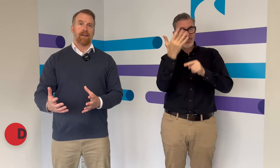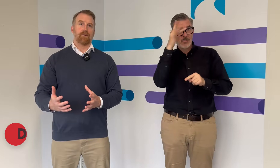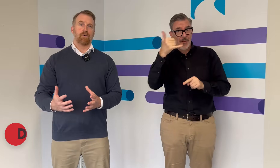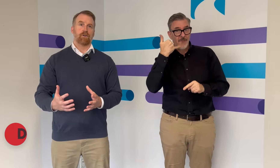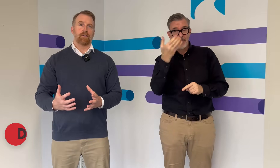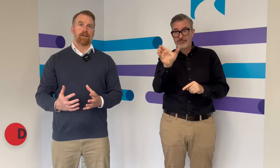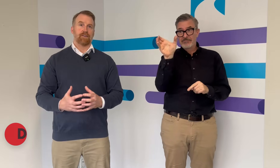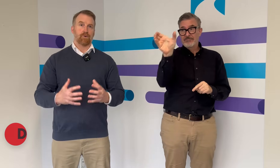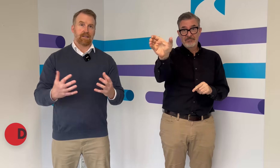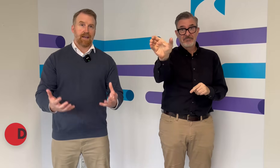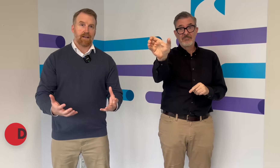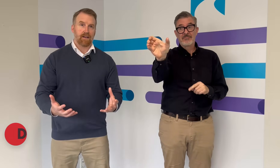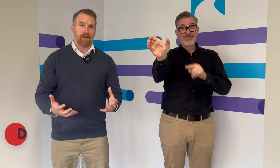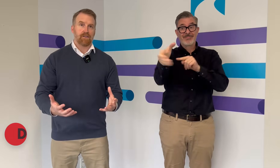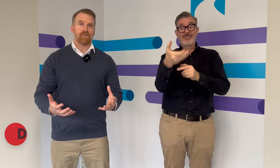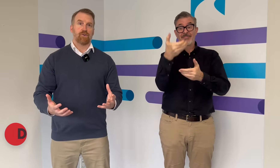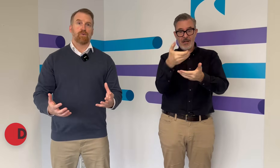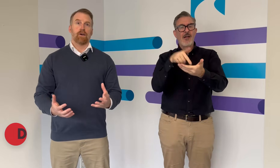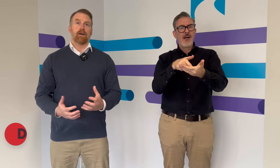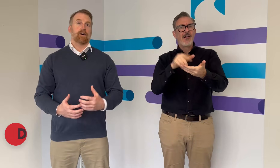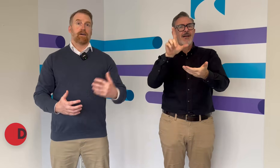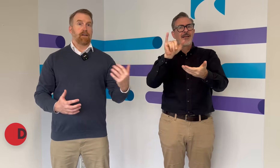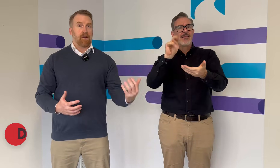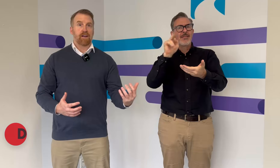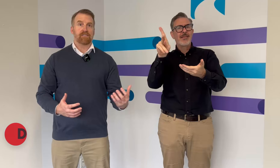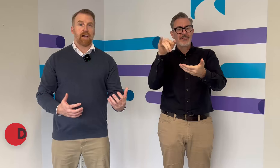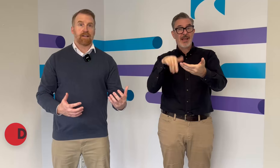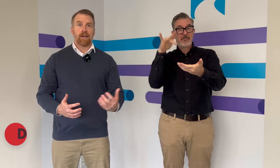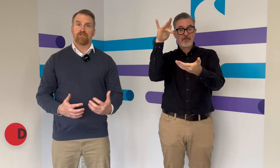You scan that QR code by using your phone, and it will give you a link